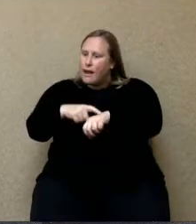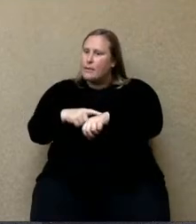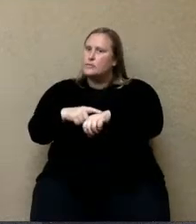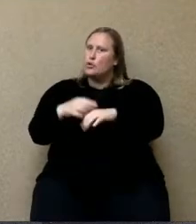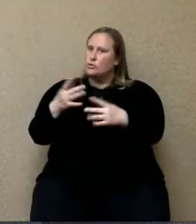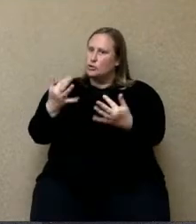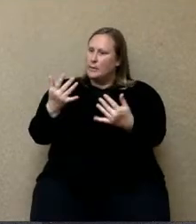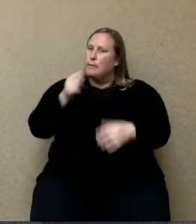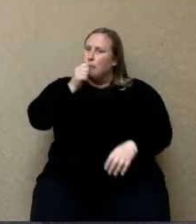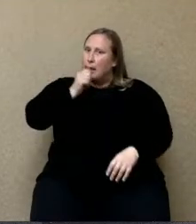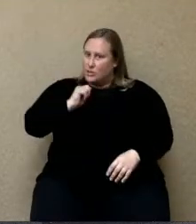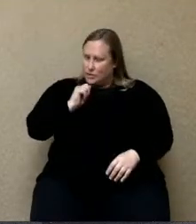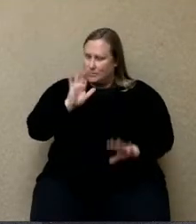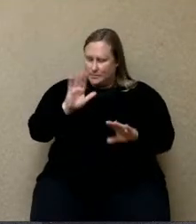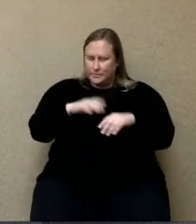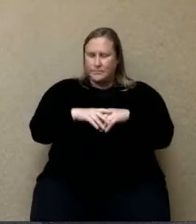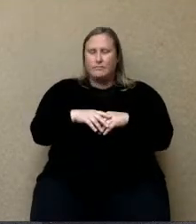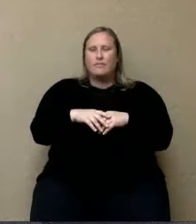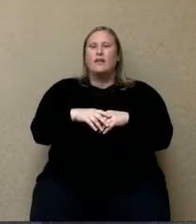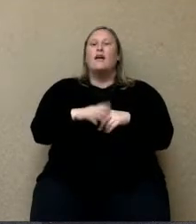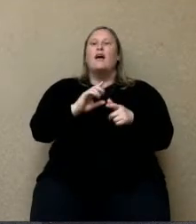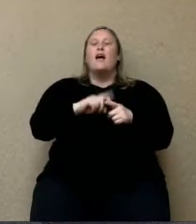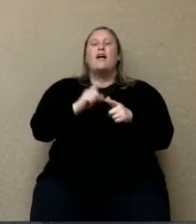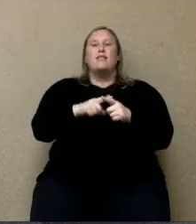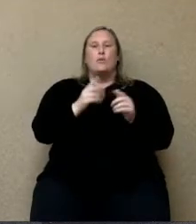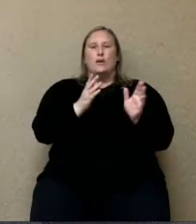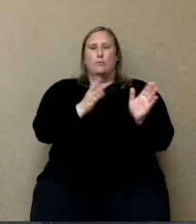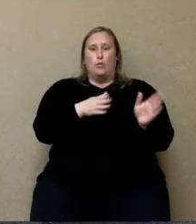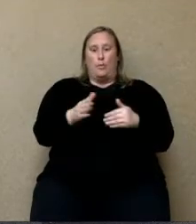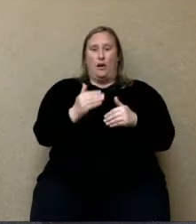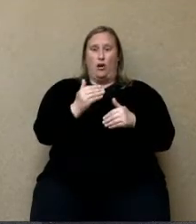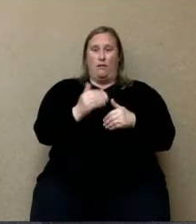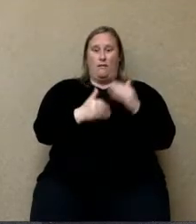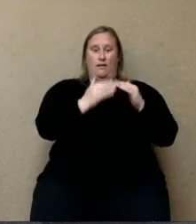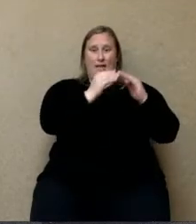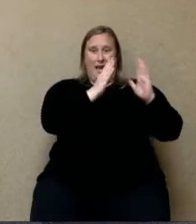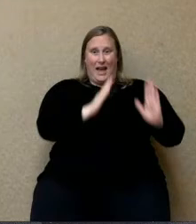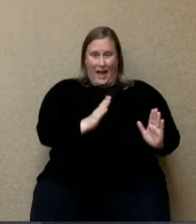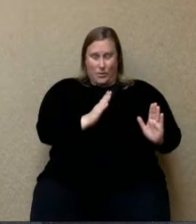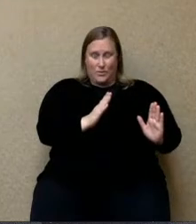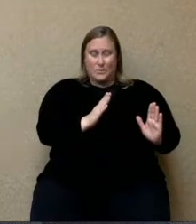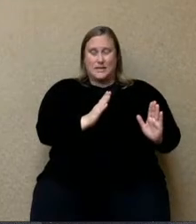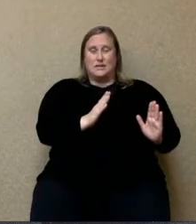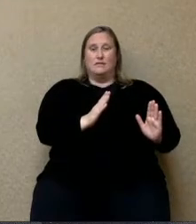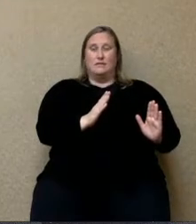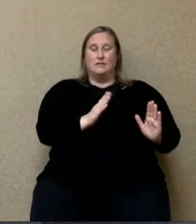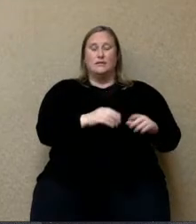So, now we have to start preparing the house. We didn't realize how quickly we'd find six people that wanted to live there.